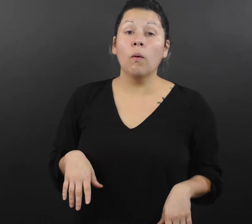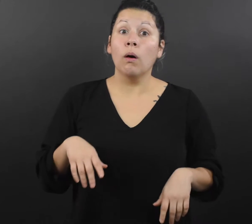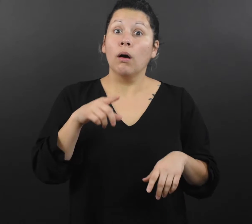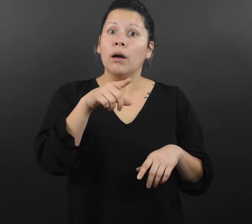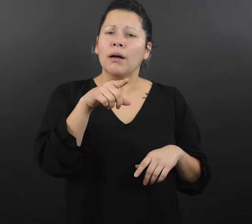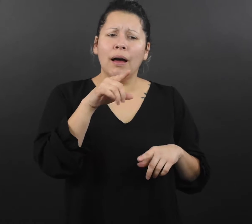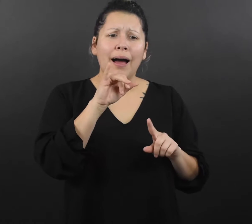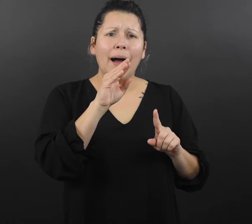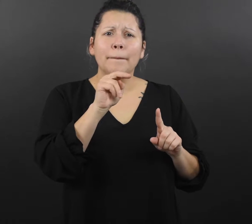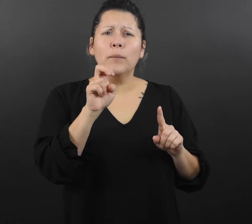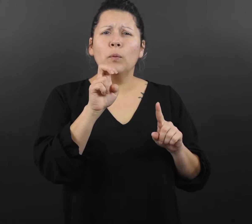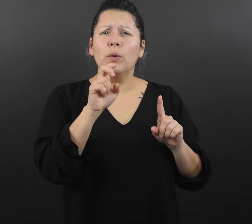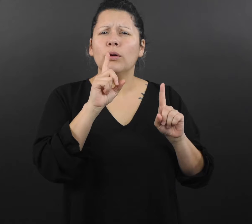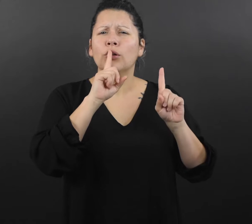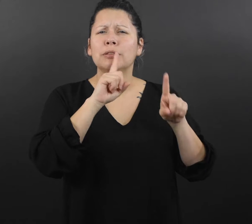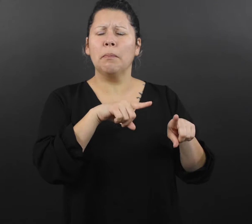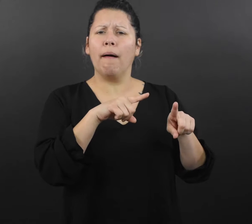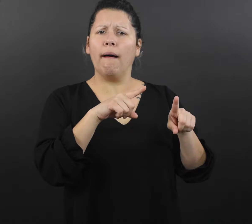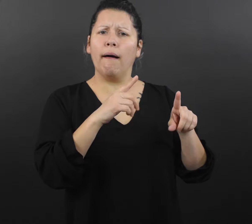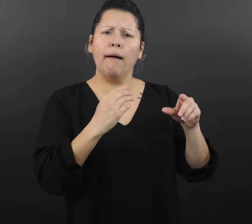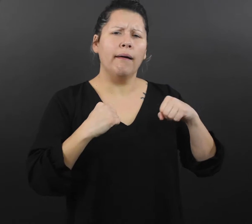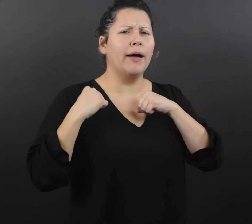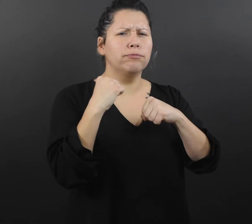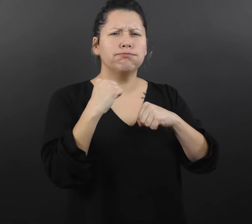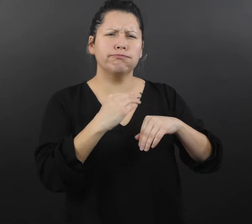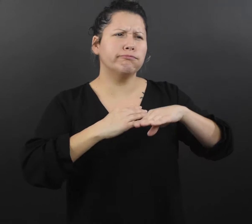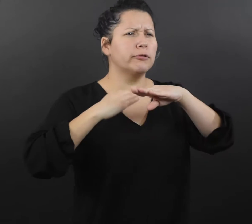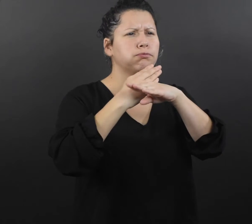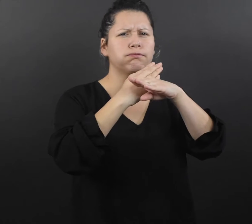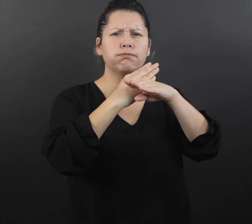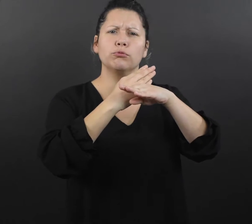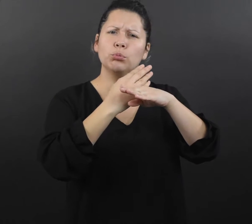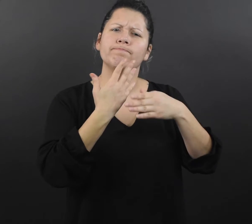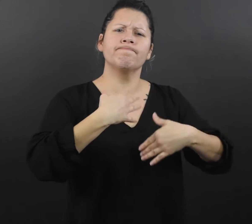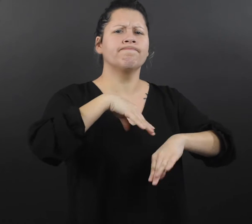or ○ Are not expected to build up enough of